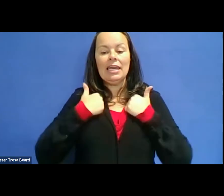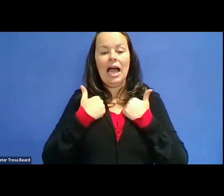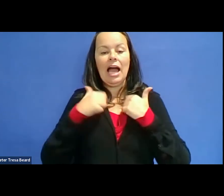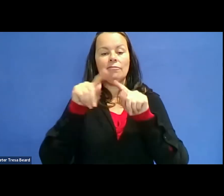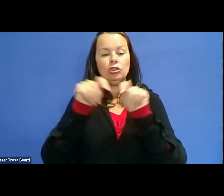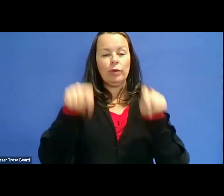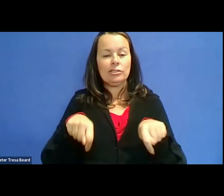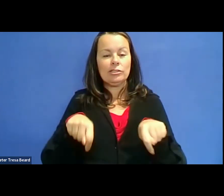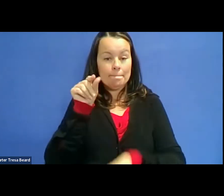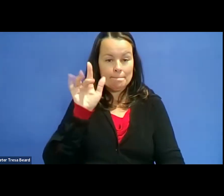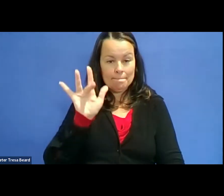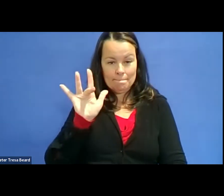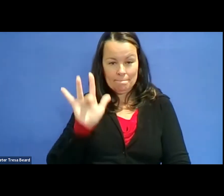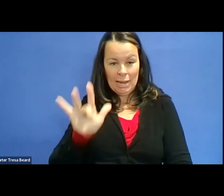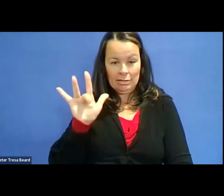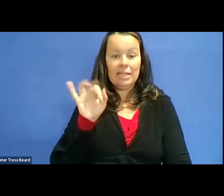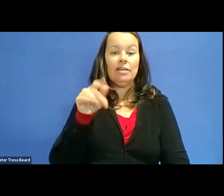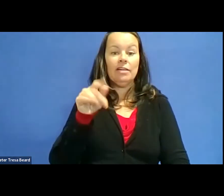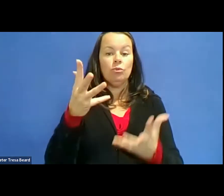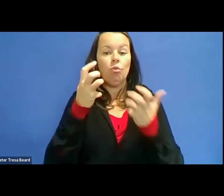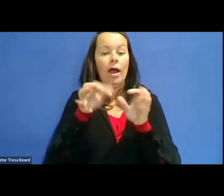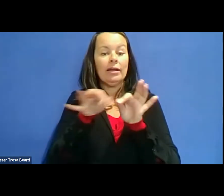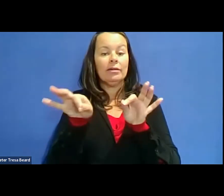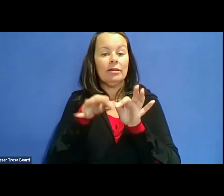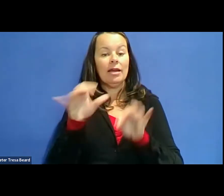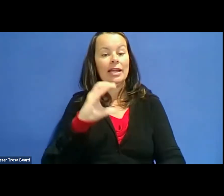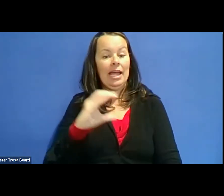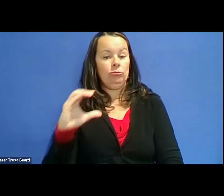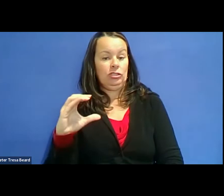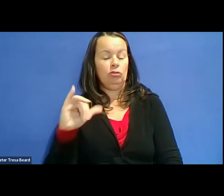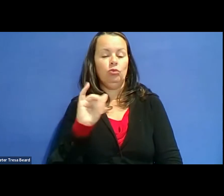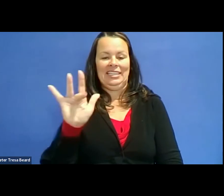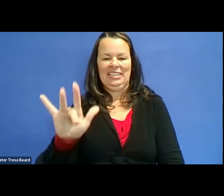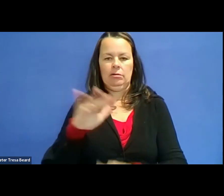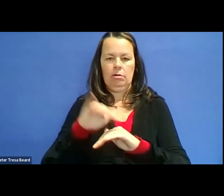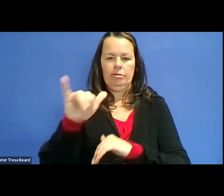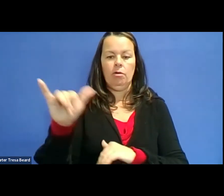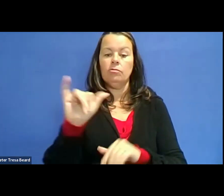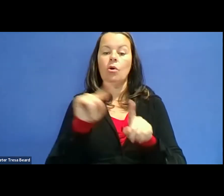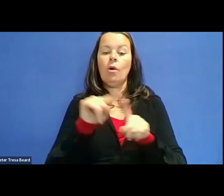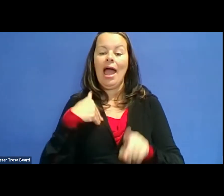If you would like to use captions, you can click on that. There is also a Q and A right next to it.